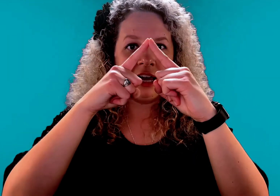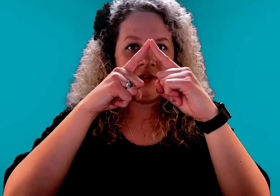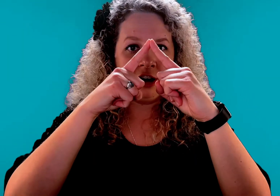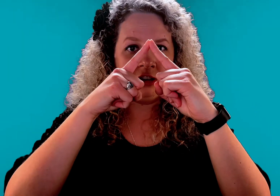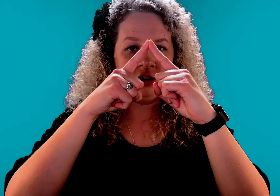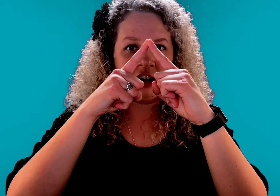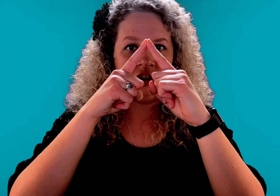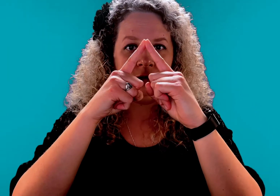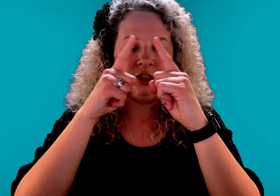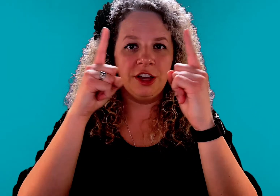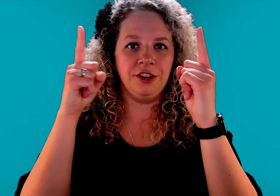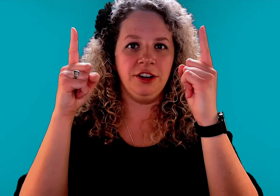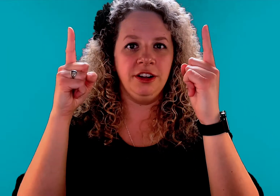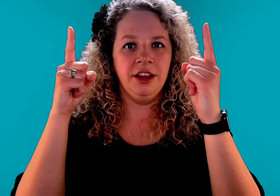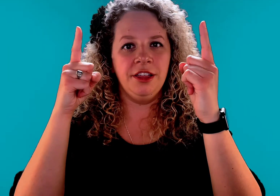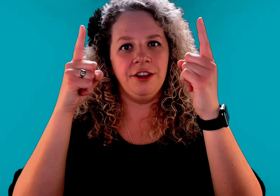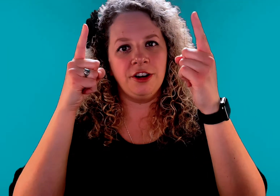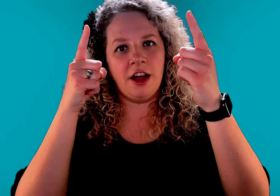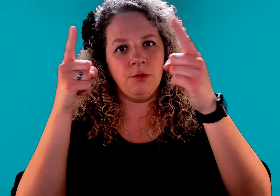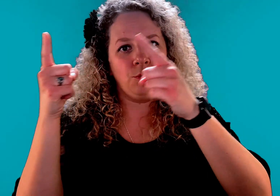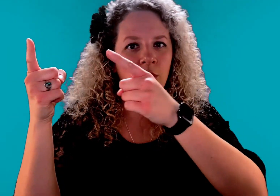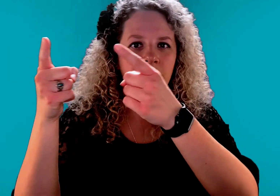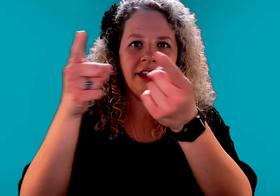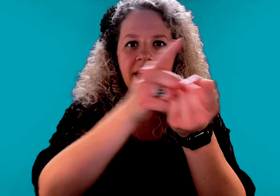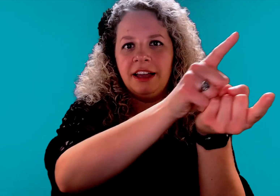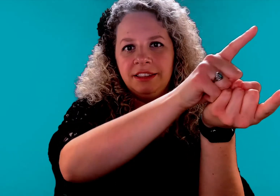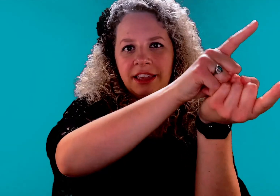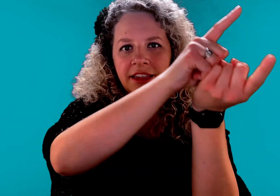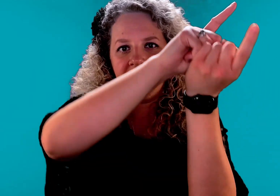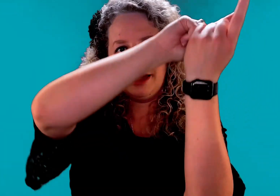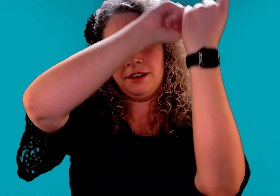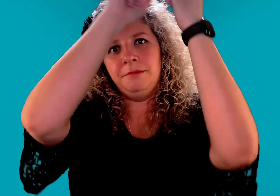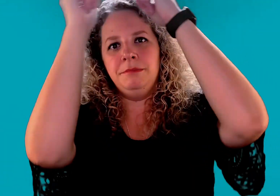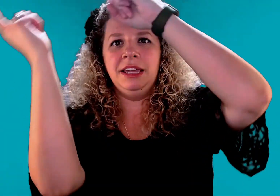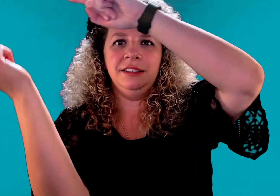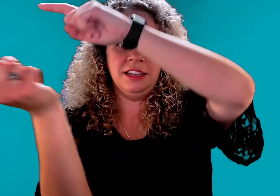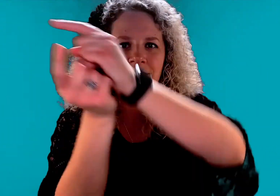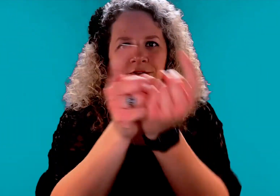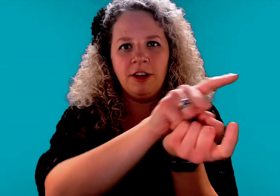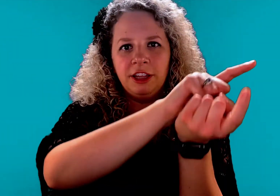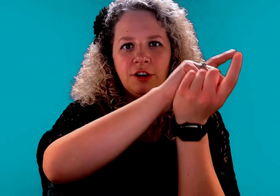their heads crash into each other. They're not rolling as they like meet and falling over or